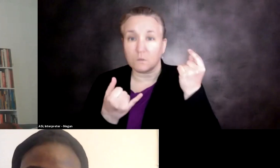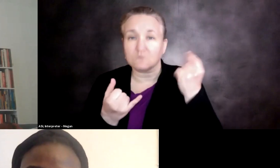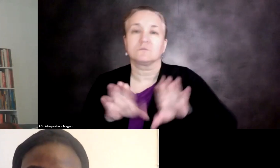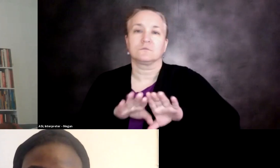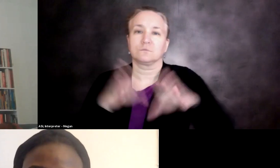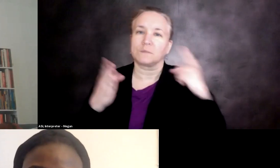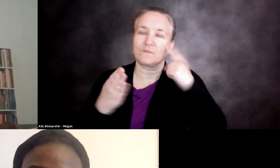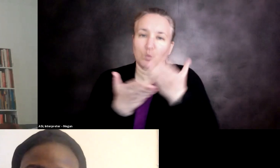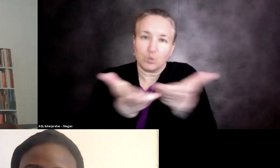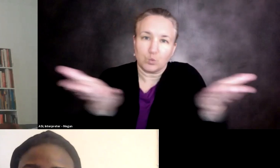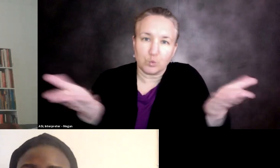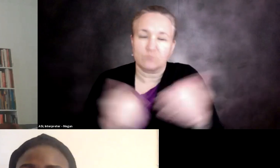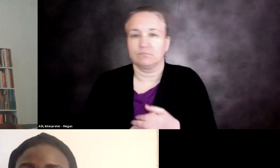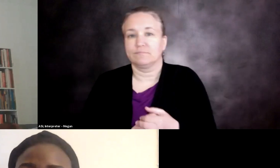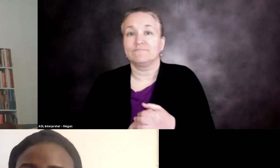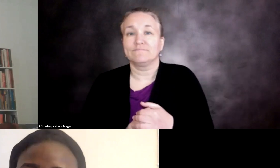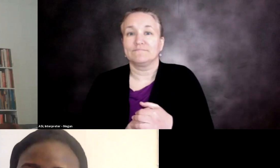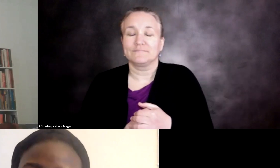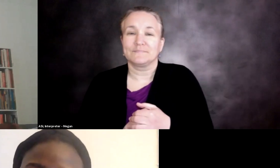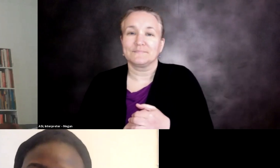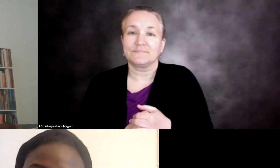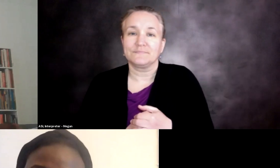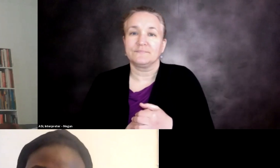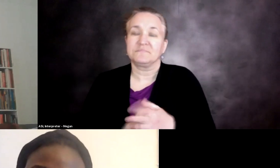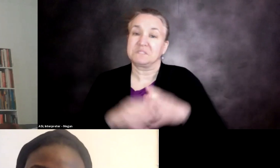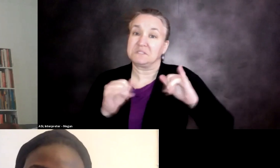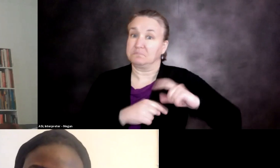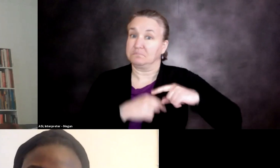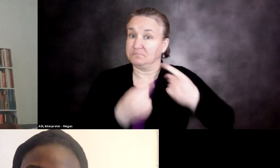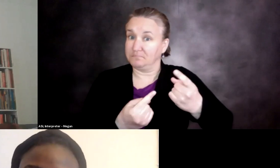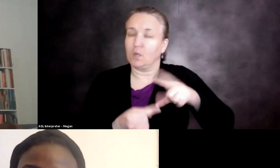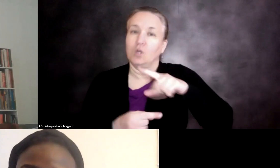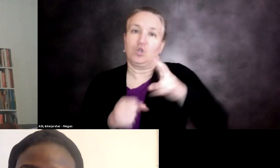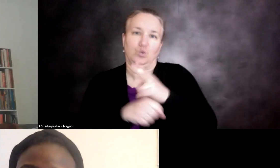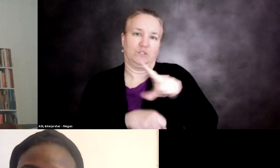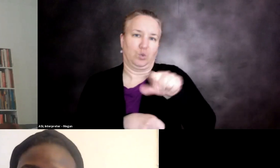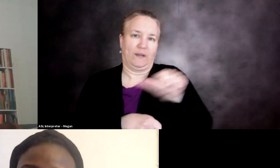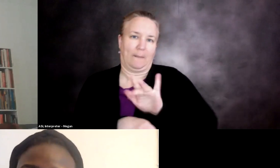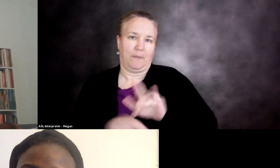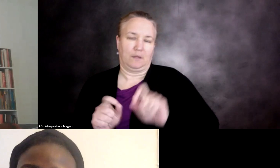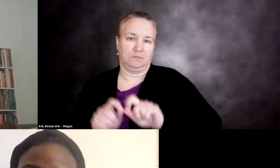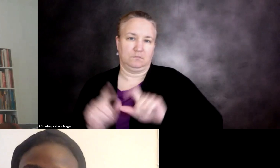to the audience. As always, please put your questions in the Q&A at the bottom of the screen at any point